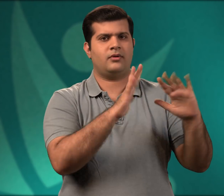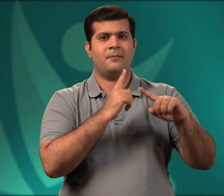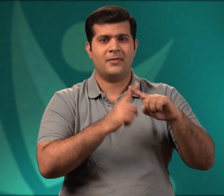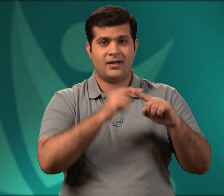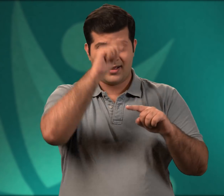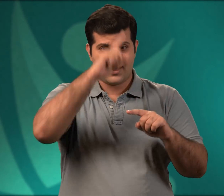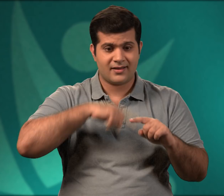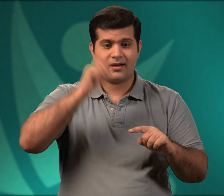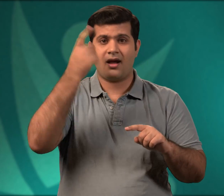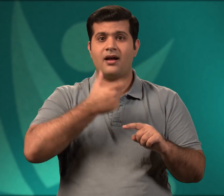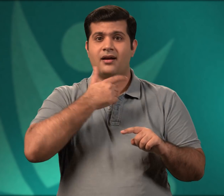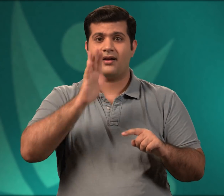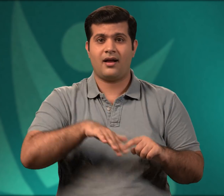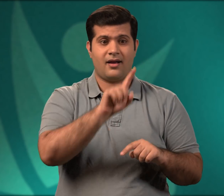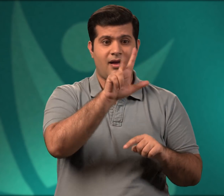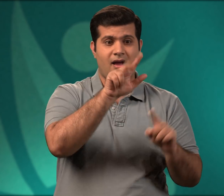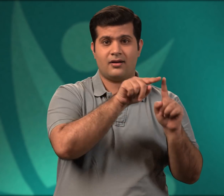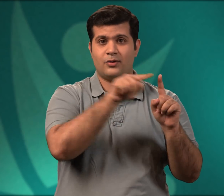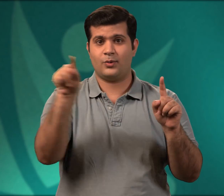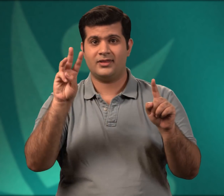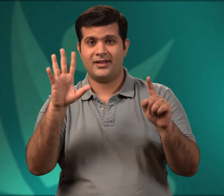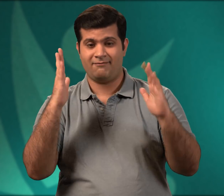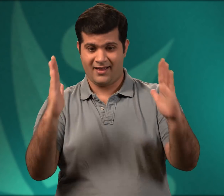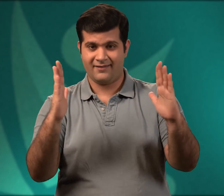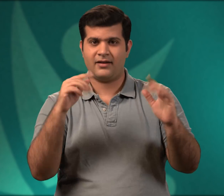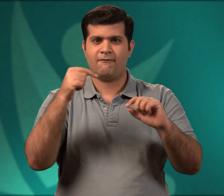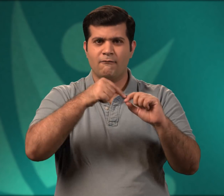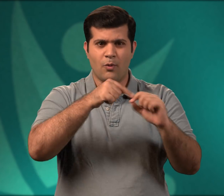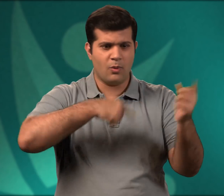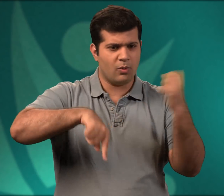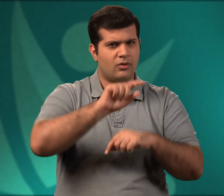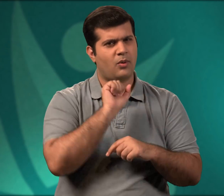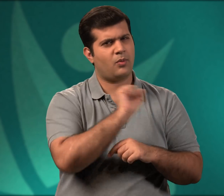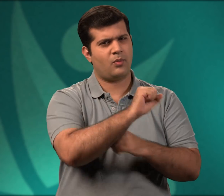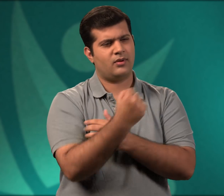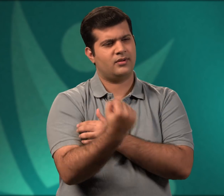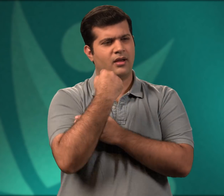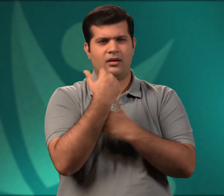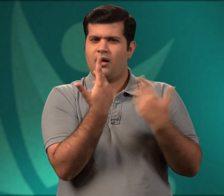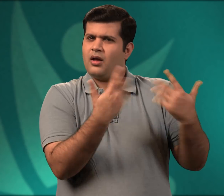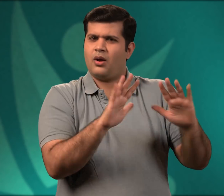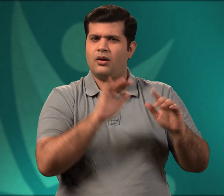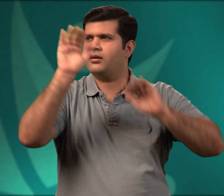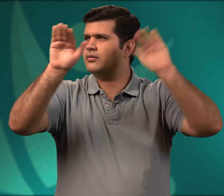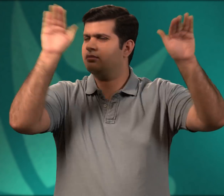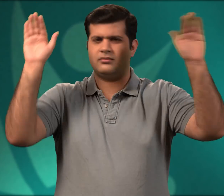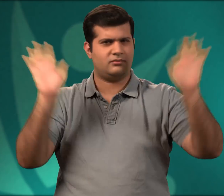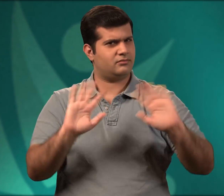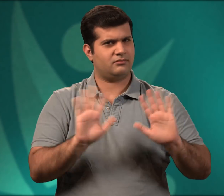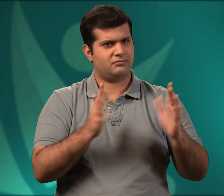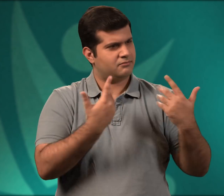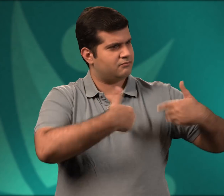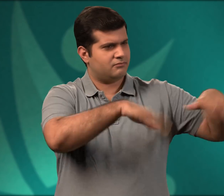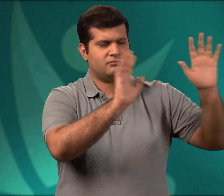Indians aged between 18-35 have voting rights as well. They do not have to seek permission from anyone.